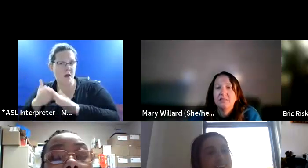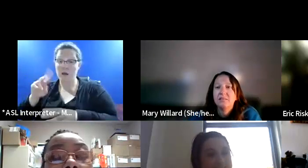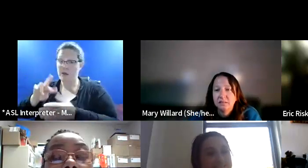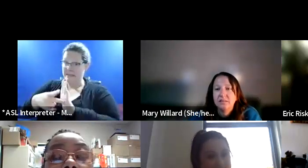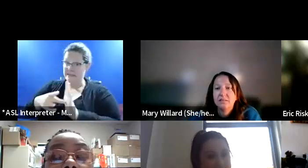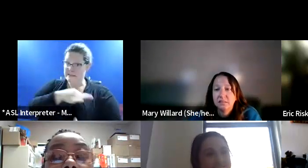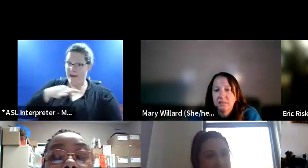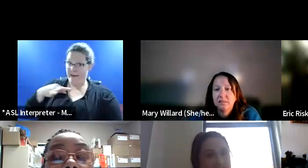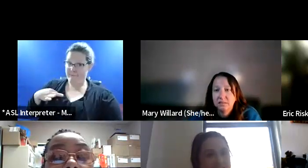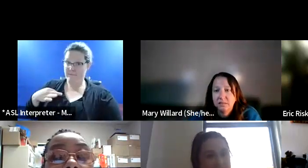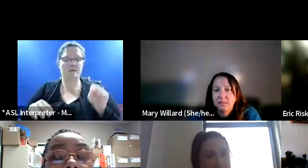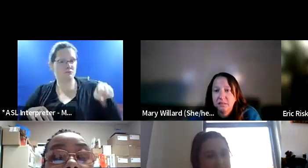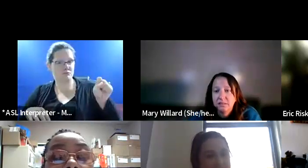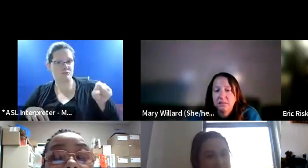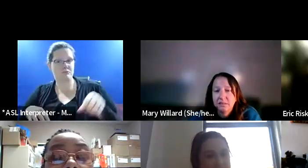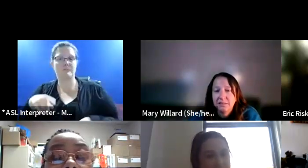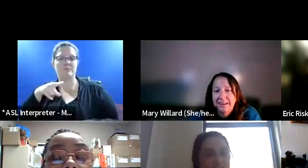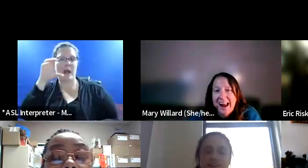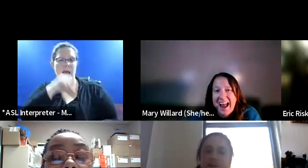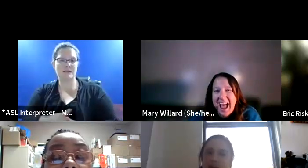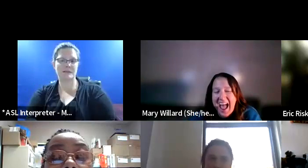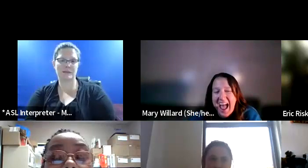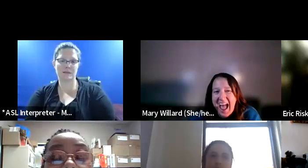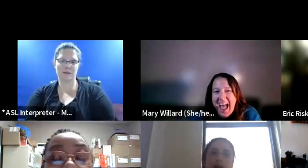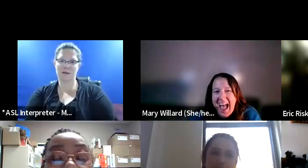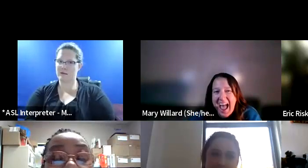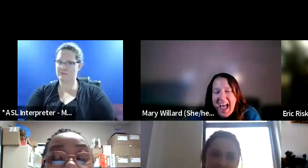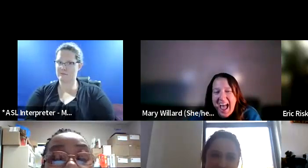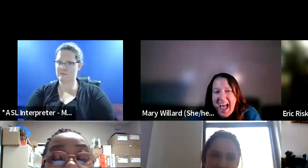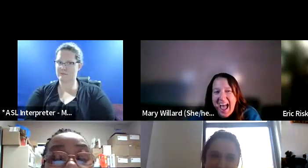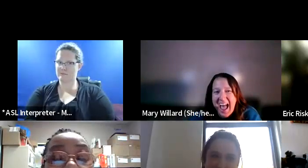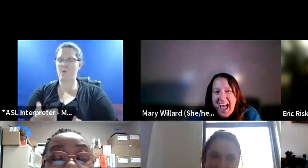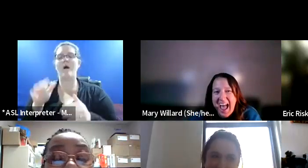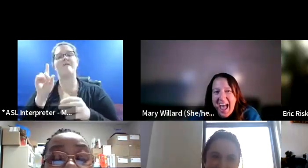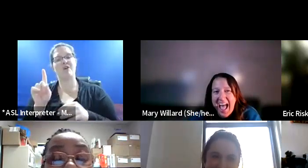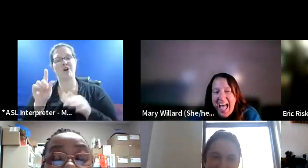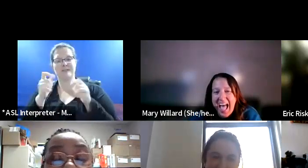JUST A QUICK QUESTION. I'M JUST WONDERING HOW MANY PEOPLE YOU HAVE WORKING UNDER THIS PROGRAM?